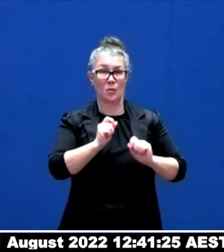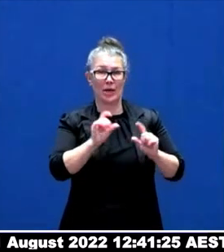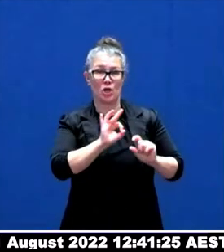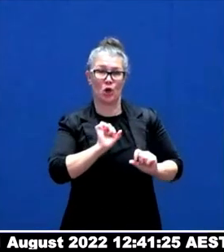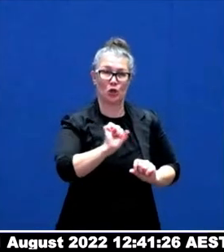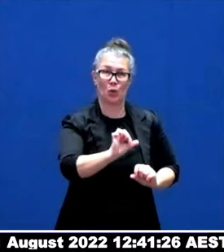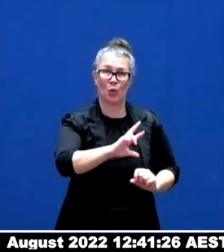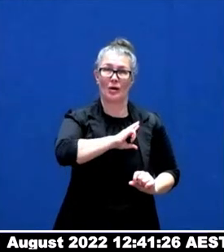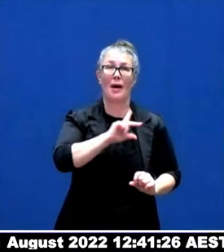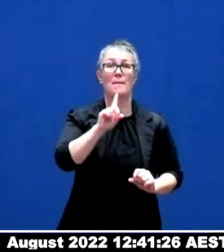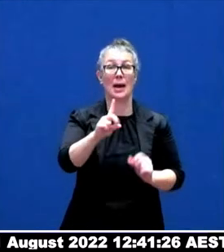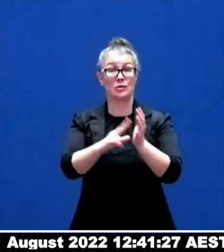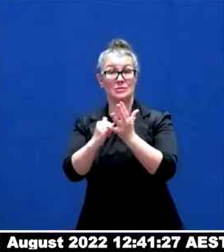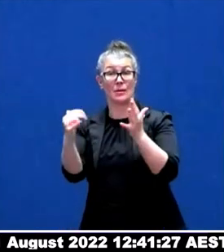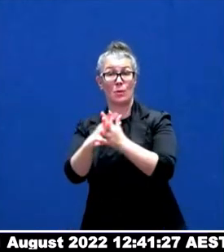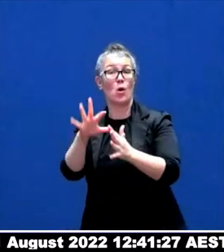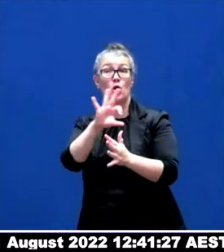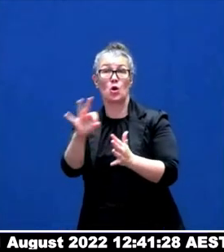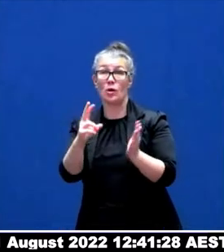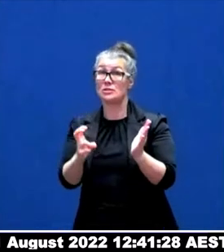not signing up to the national code? I am.